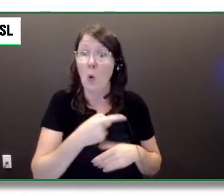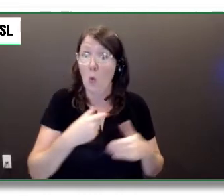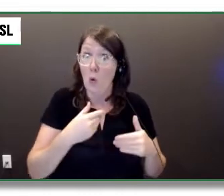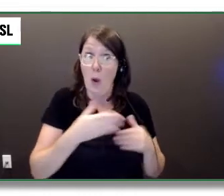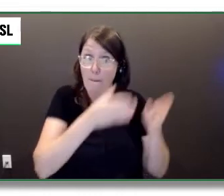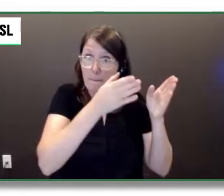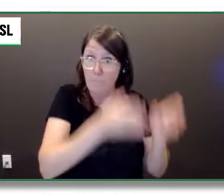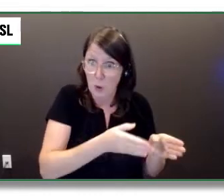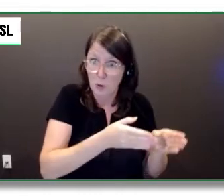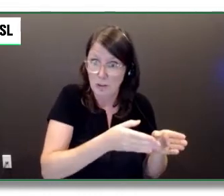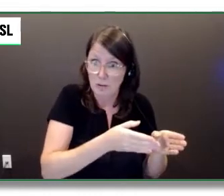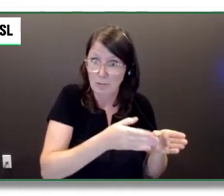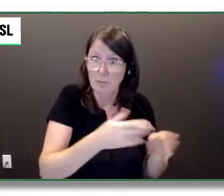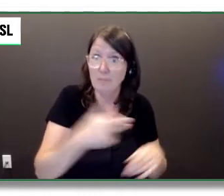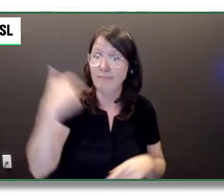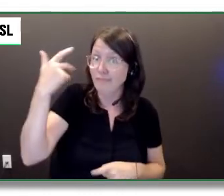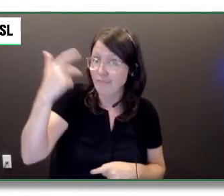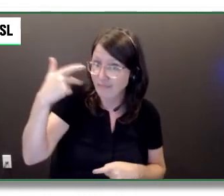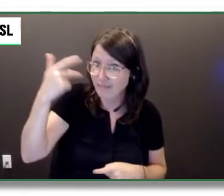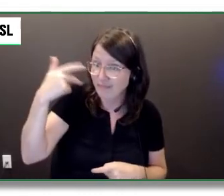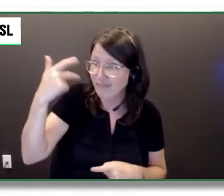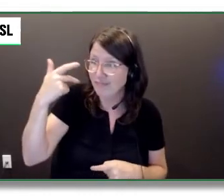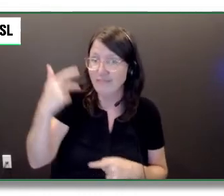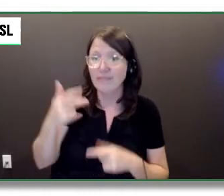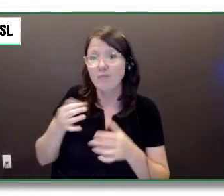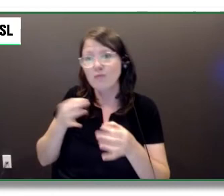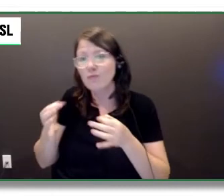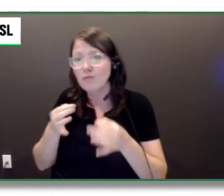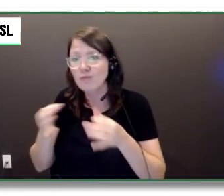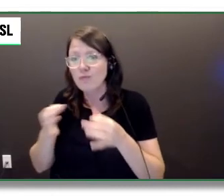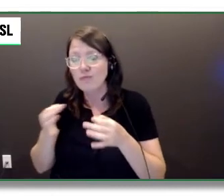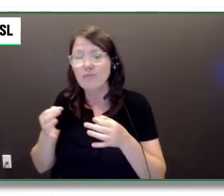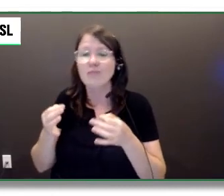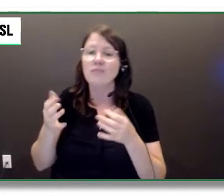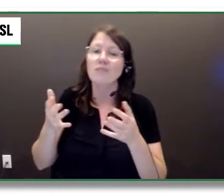the first thing here is virtual nature therapy walks which are done on Zoom. In